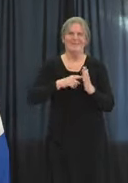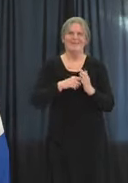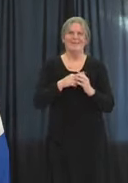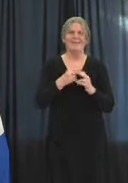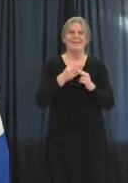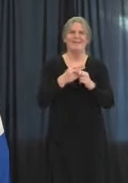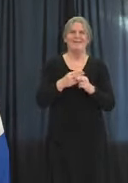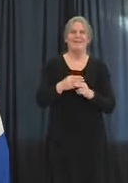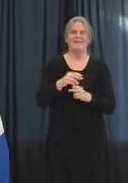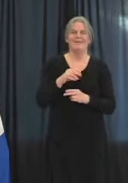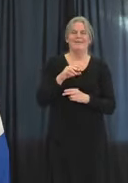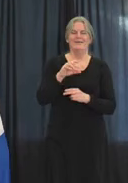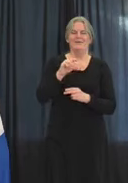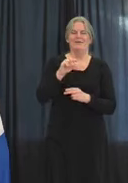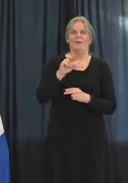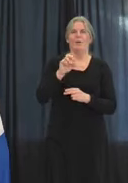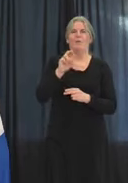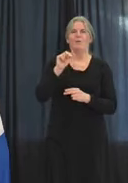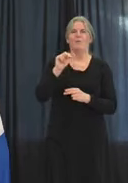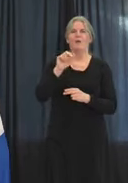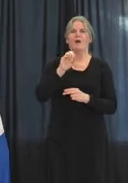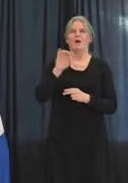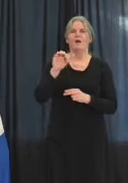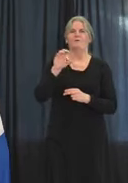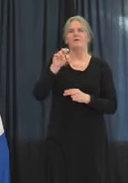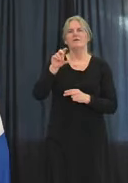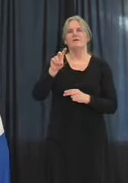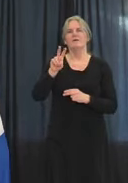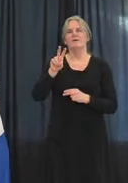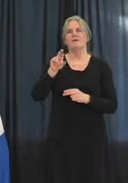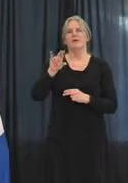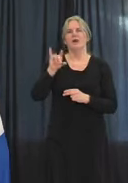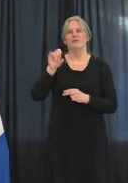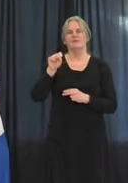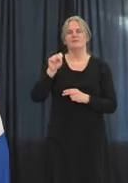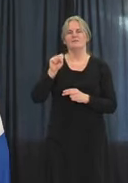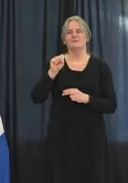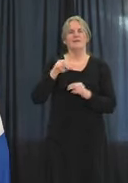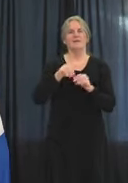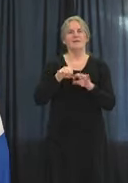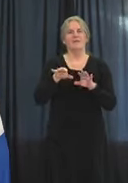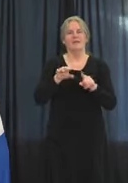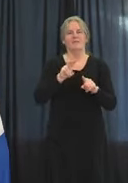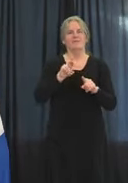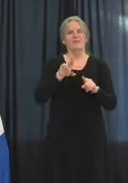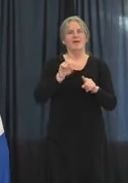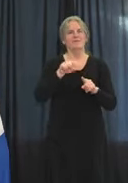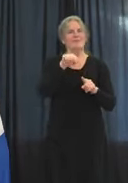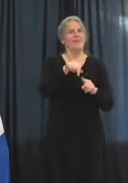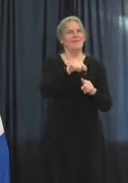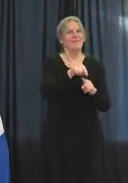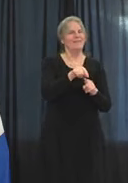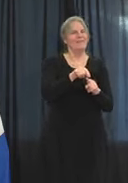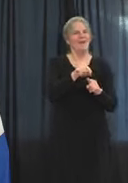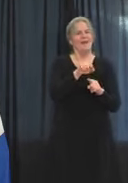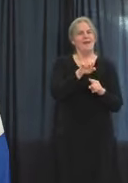It is called coronavirus, the moral meaning of this plague. Keeping in mind he is writing from one of the current